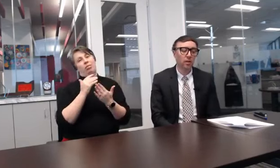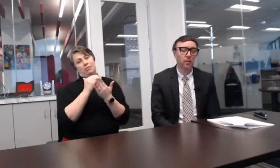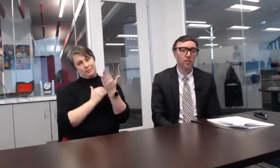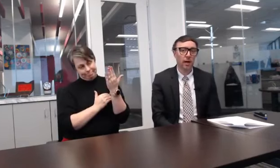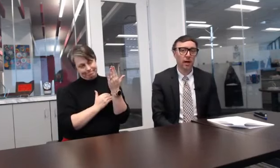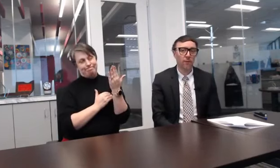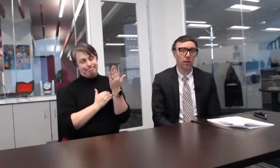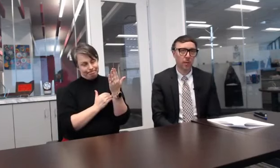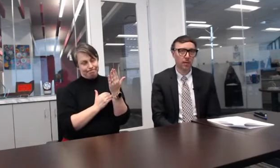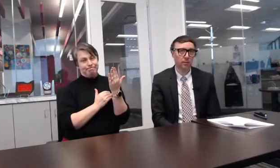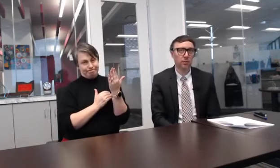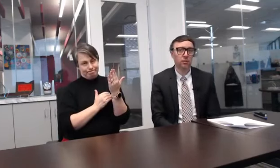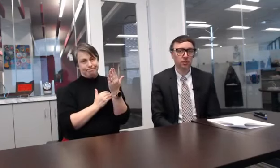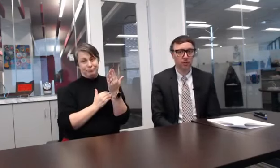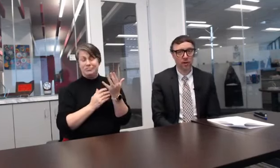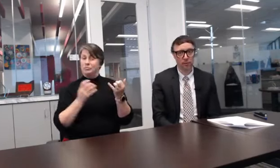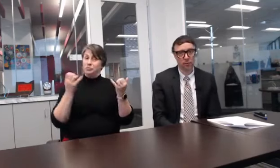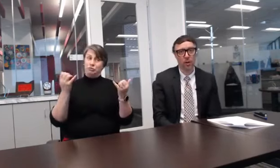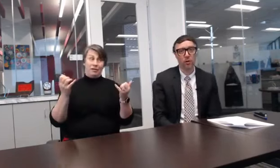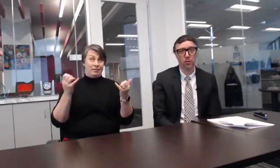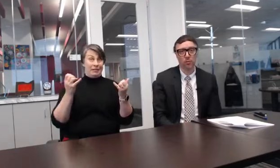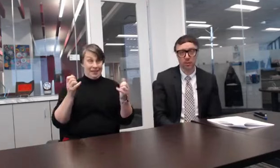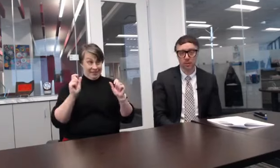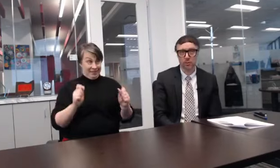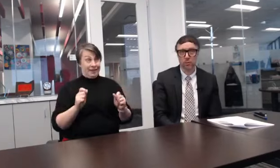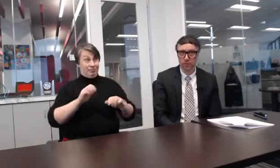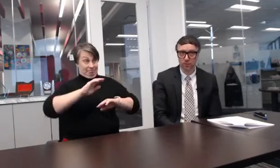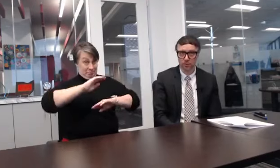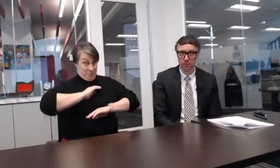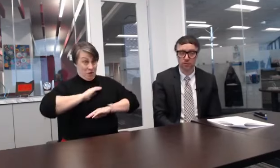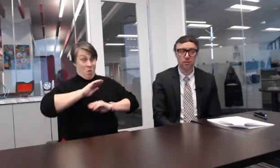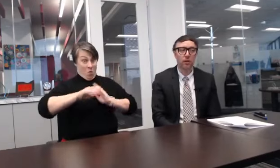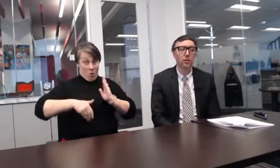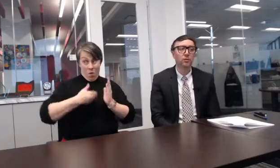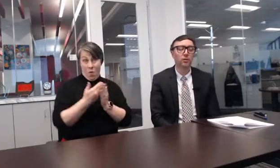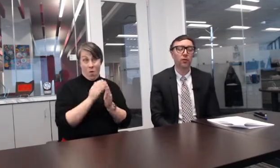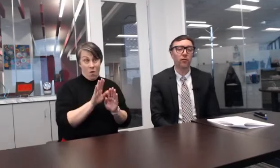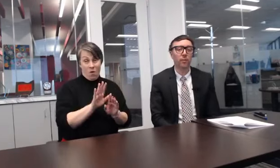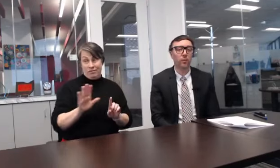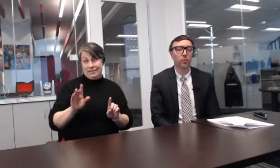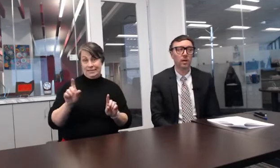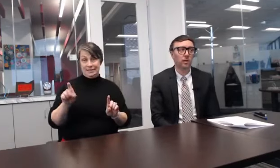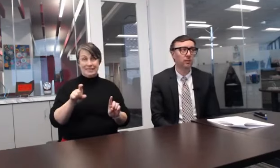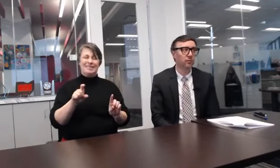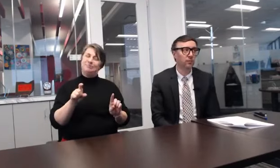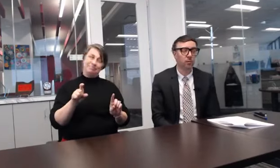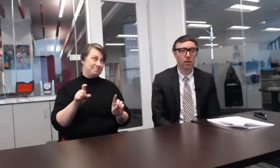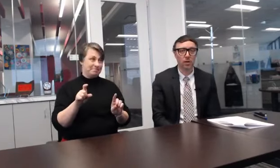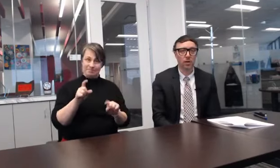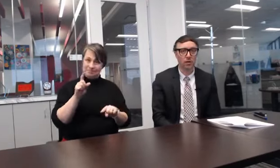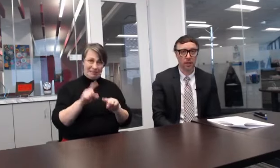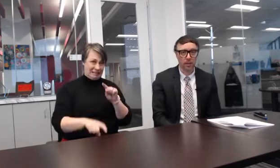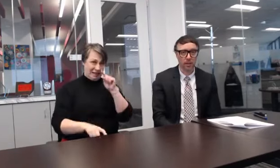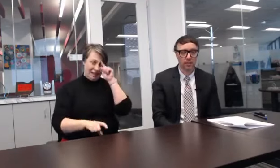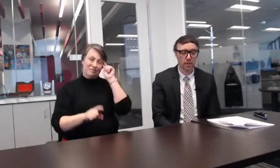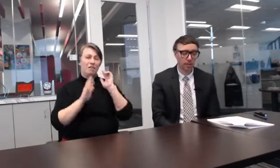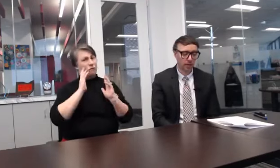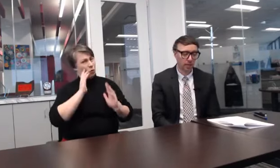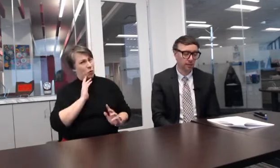does not have the capacity to serve everyone who needs waiver services. So there have been waiting lists for decades and decades